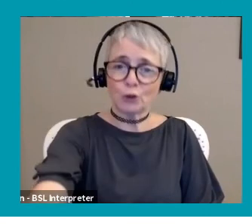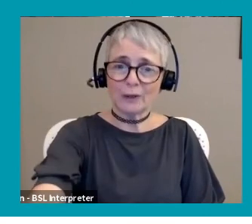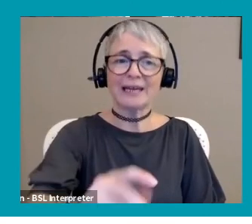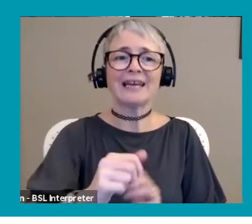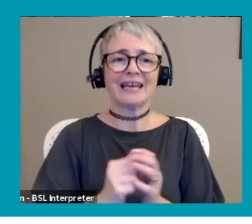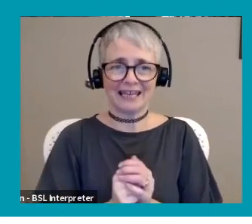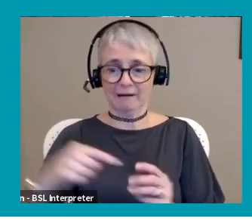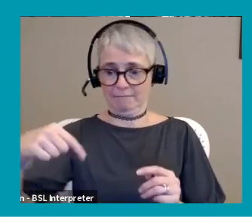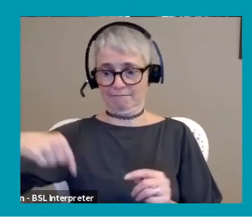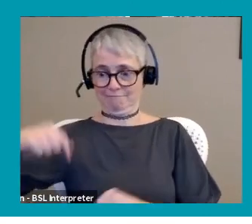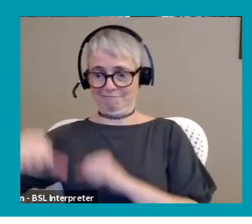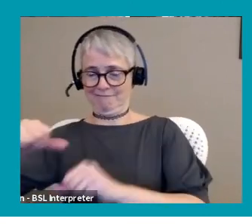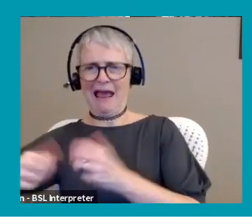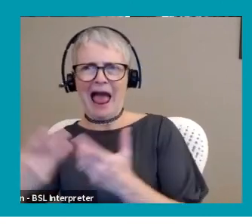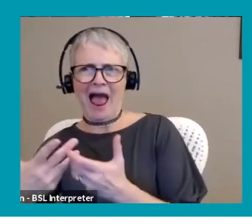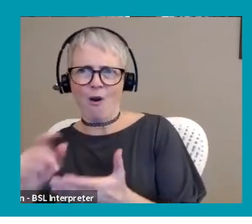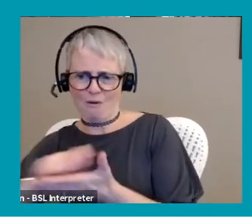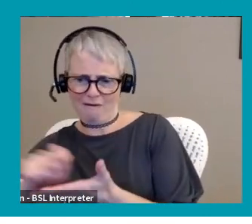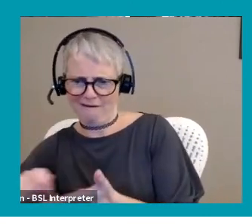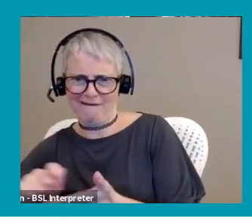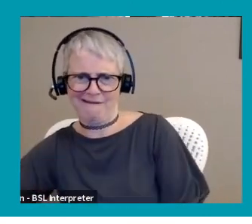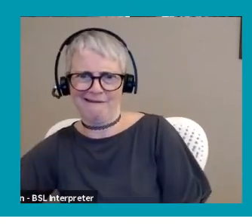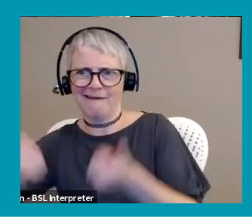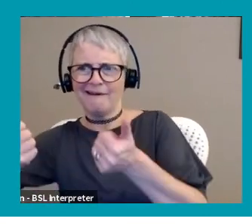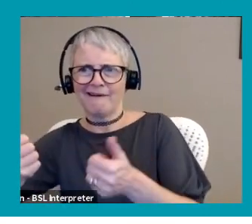webinars. So writing a powerful job application with a disability on the third of November at